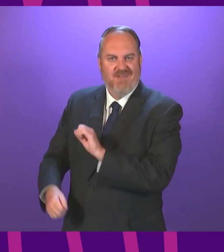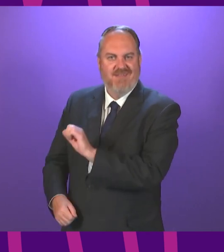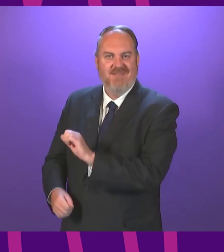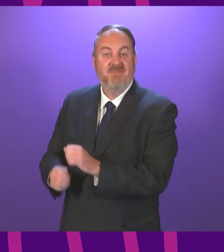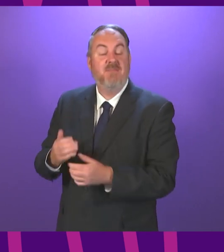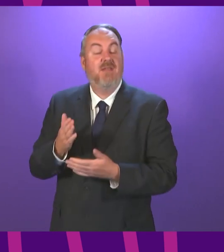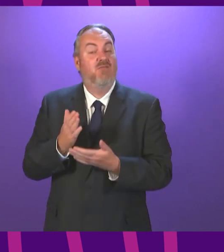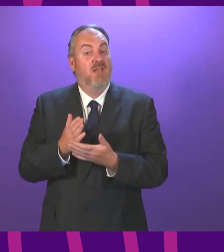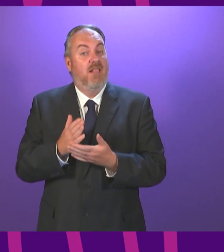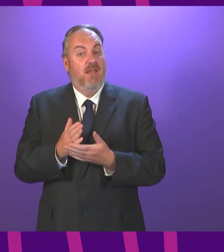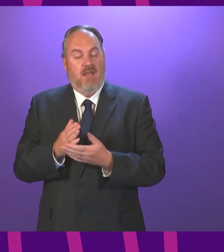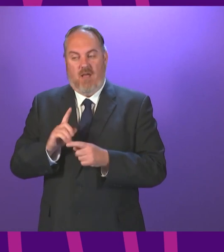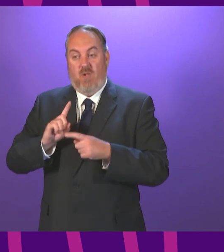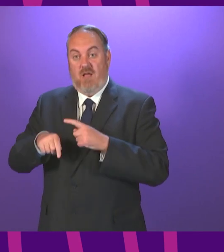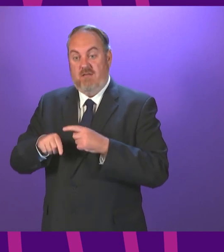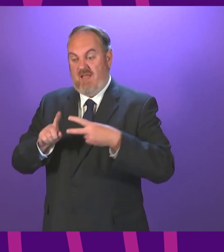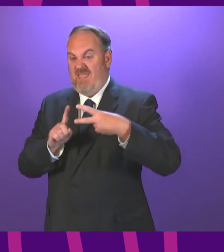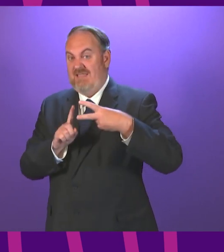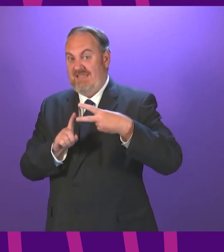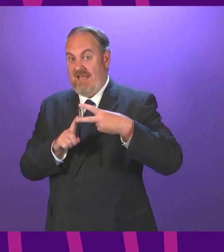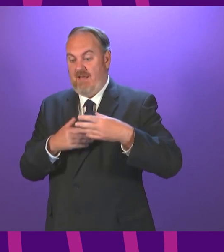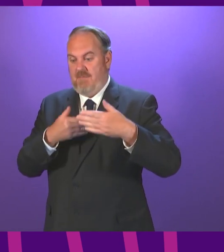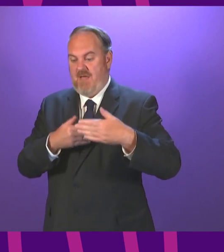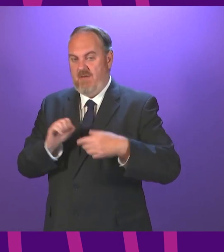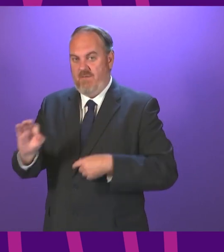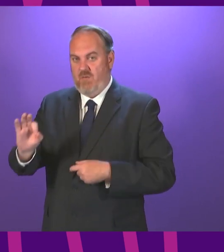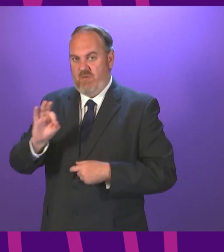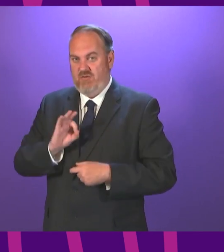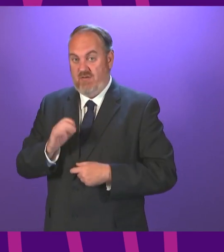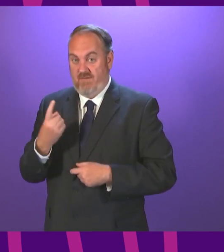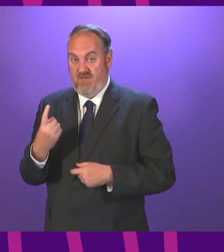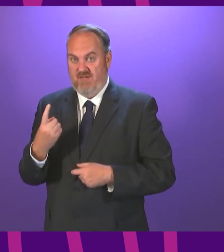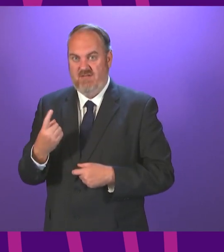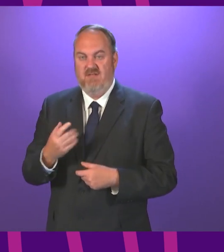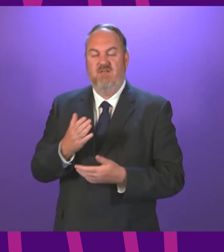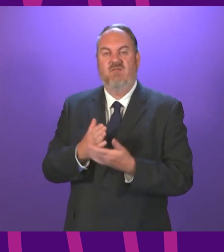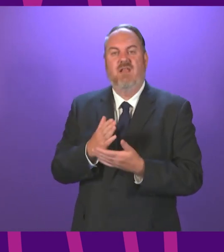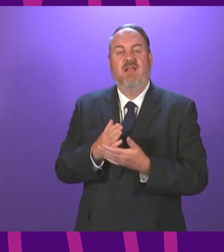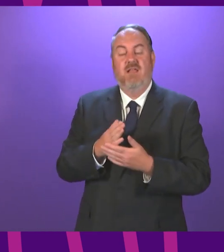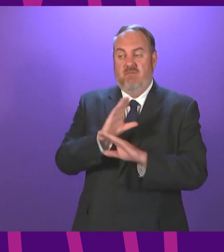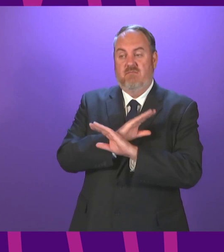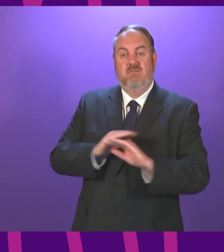I will come to the second question first, if I may. What we have confirmed today is very